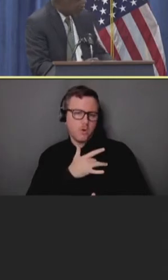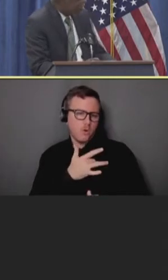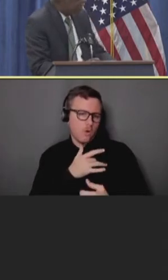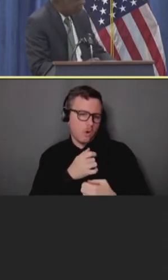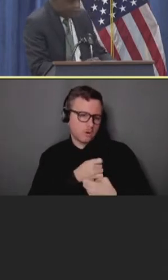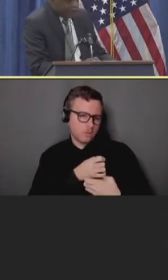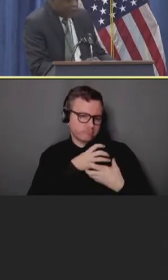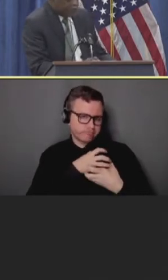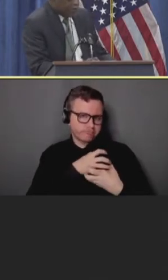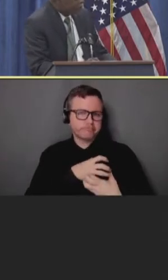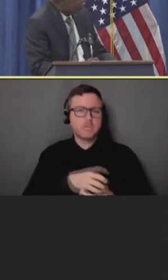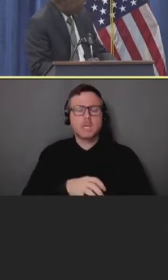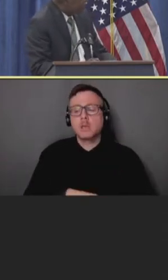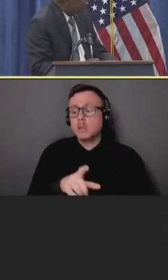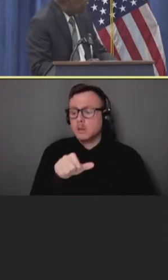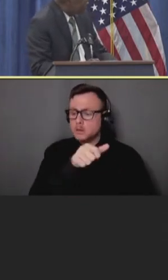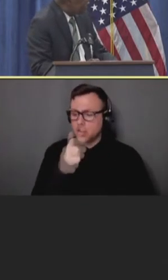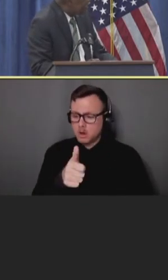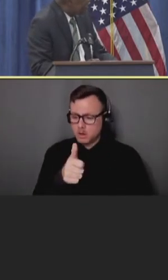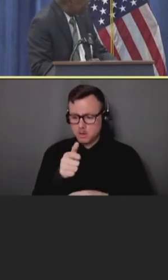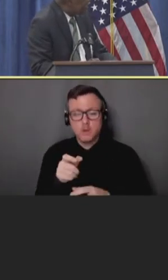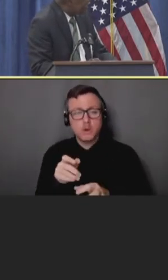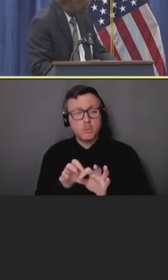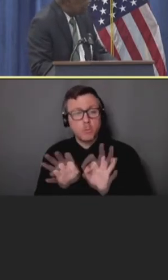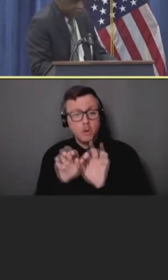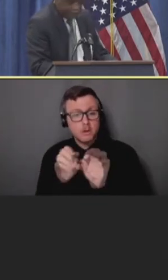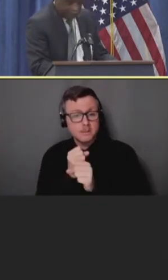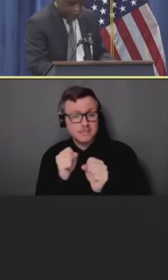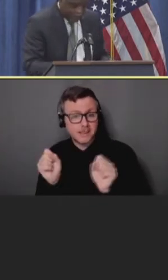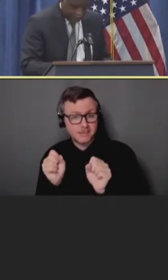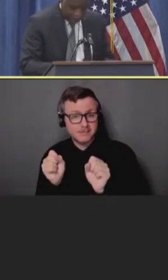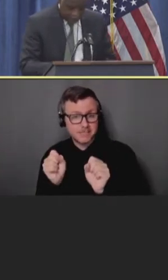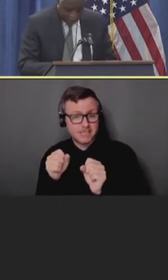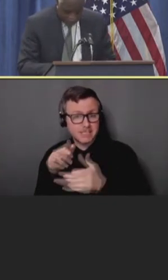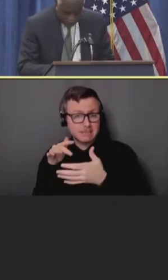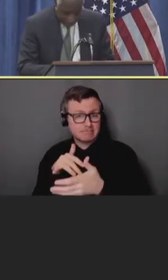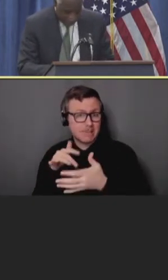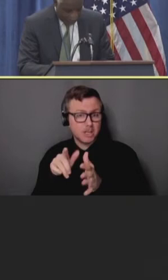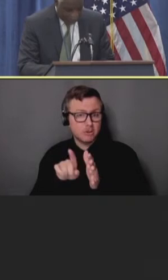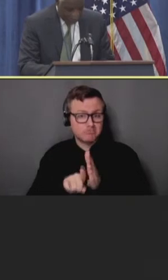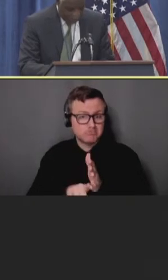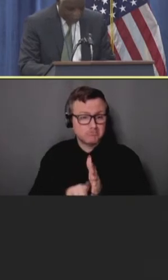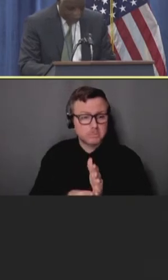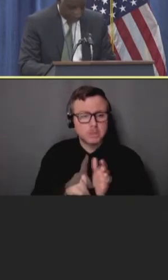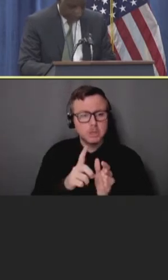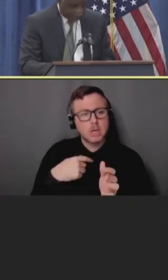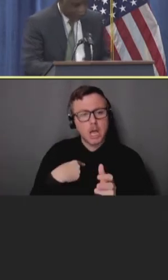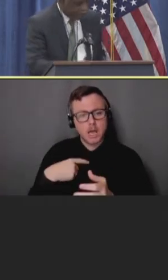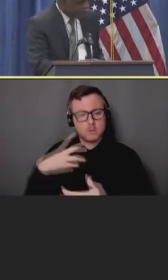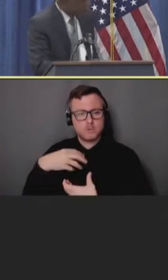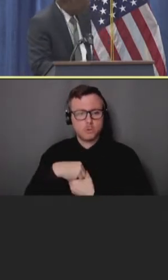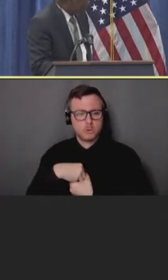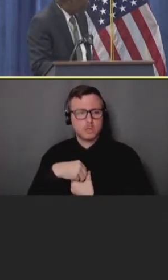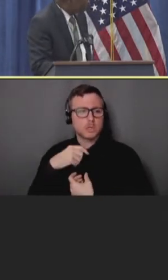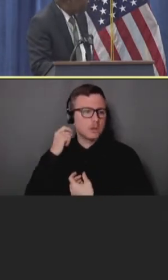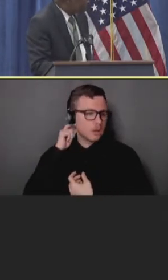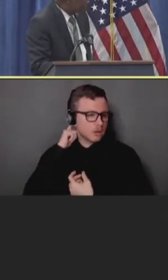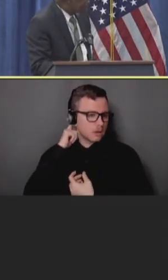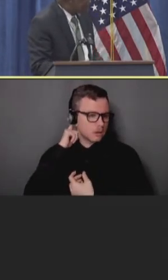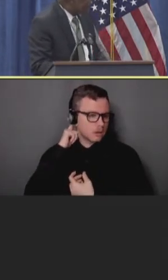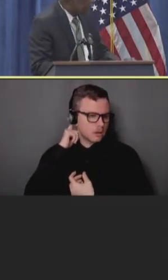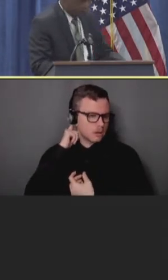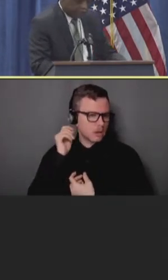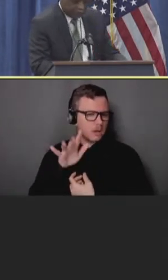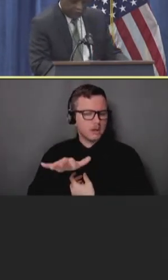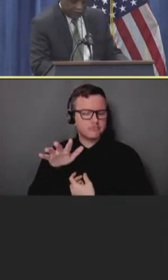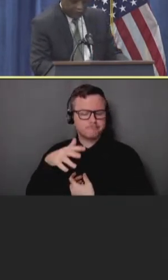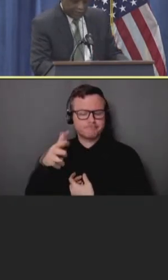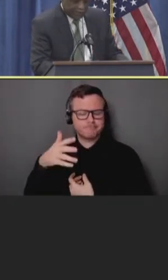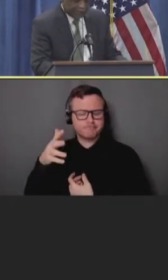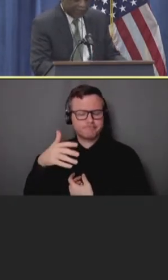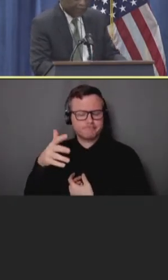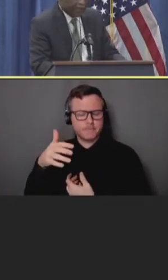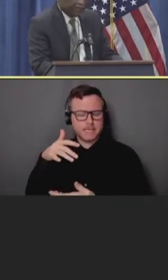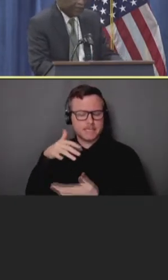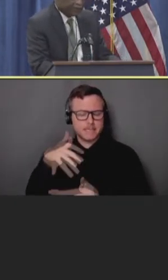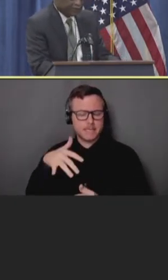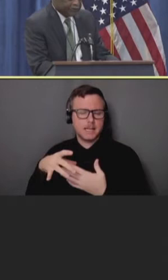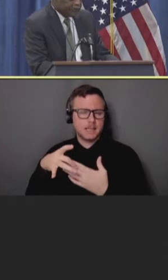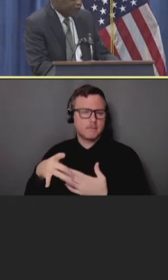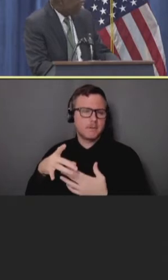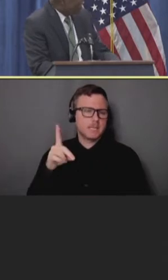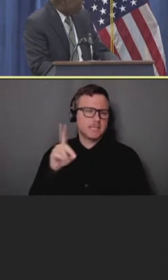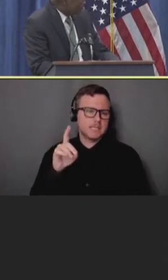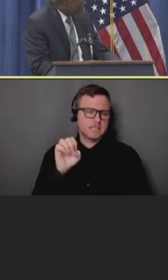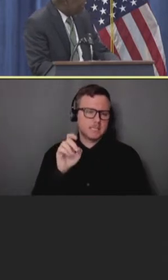The second major safety study that I happened to be a part of was a study led by Decker and